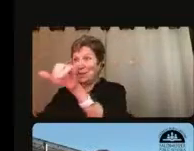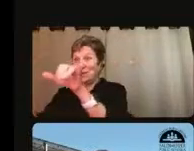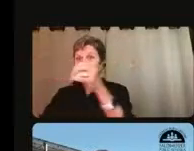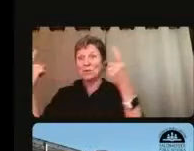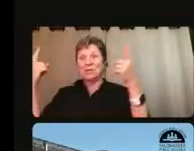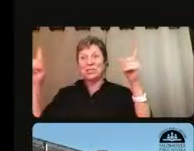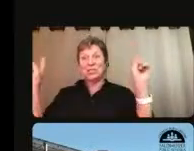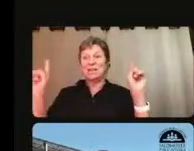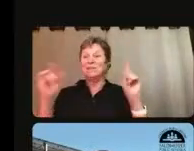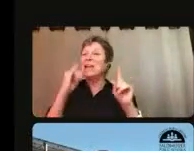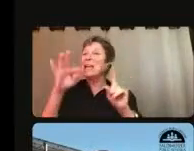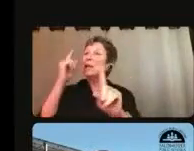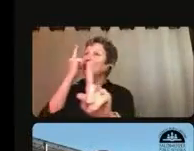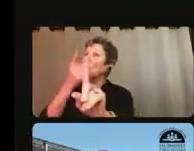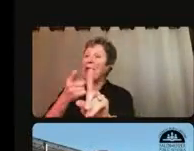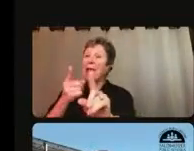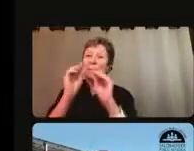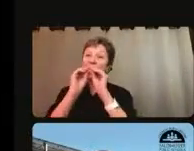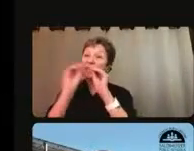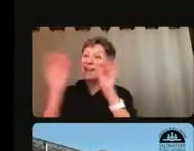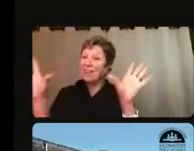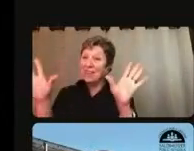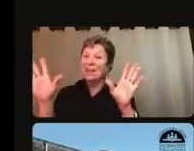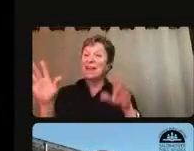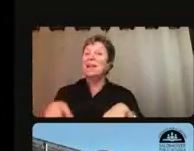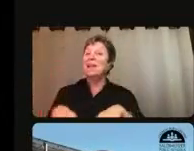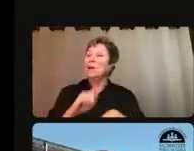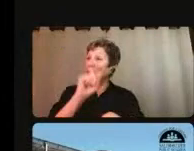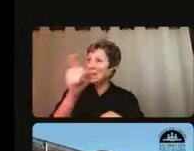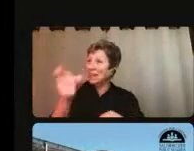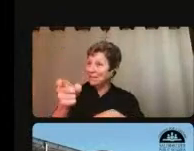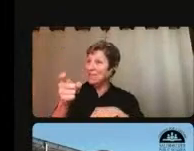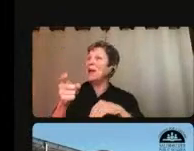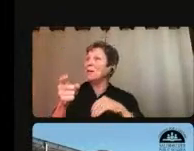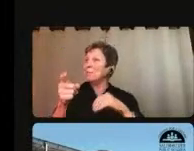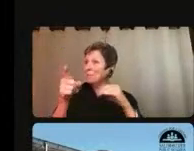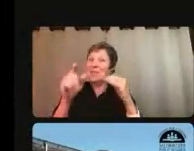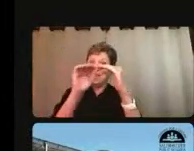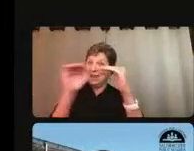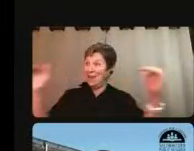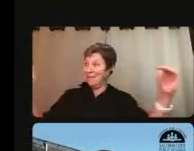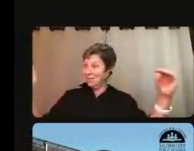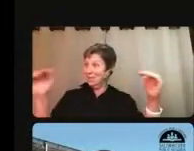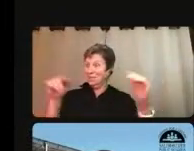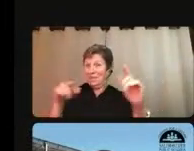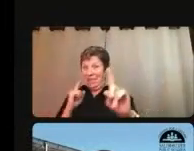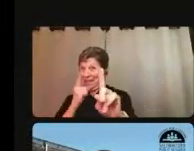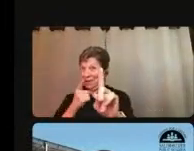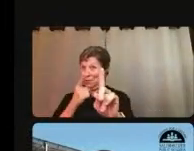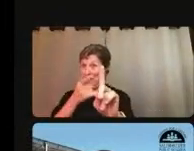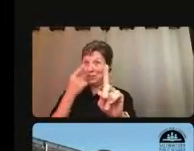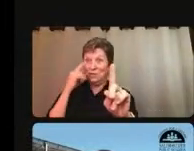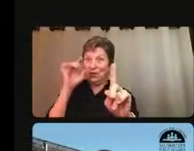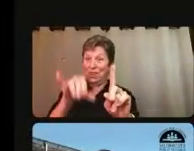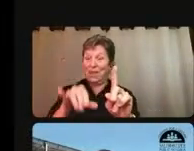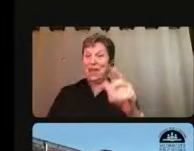WITH A STANDARD TO ACHIEVE BECAUSE IF YOU DON'T WHEN YOU